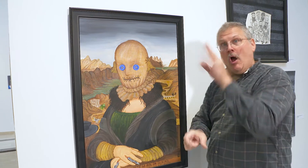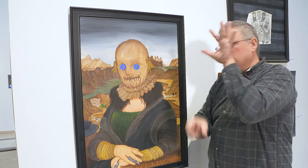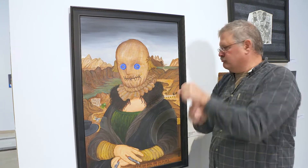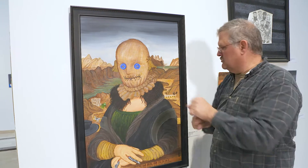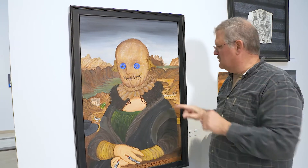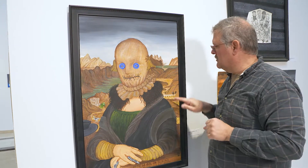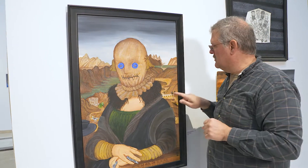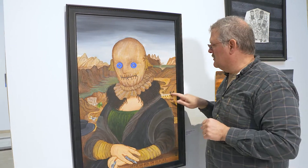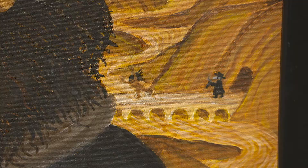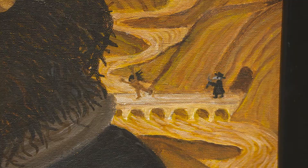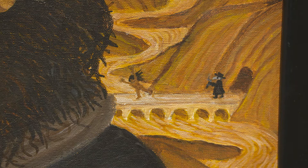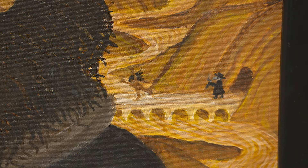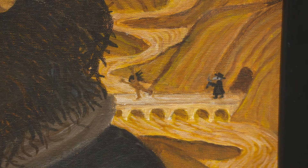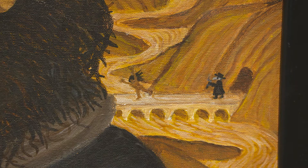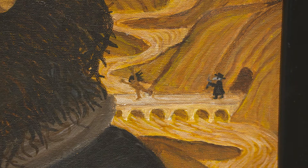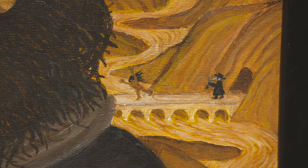separate from the oralist oppression.